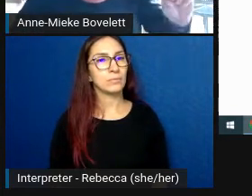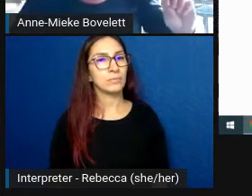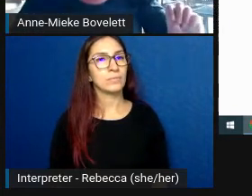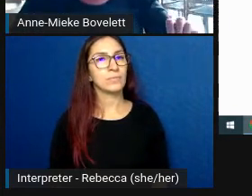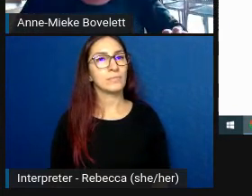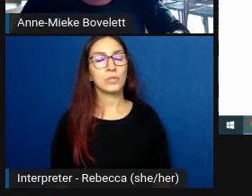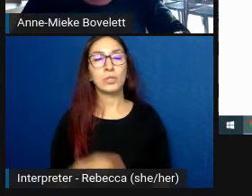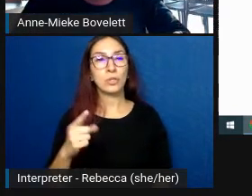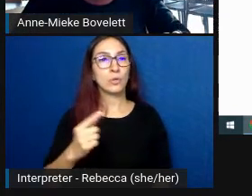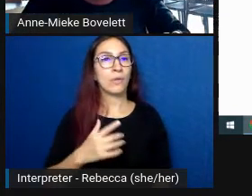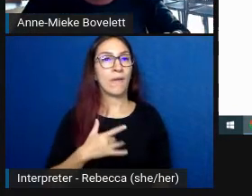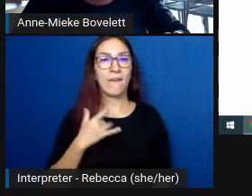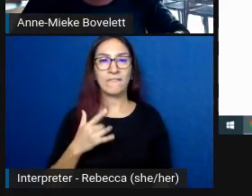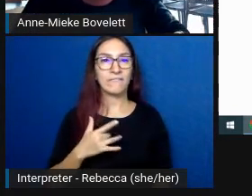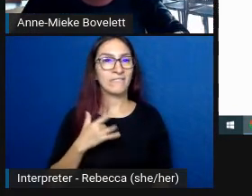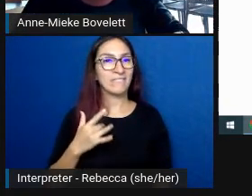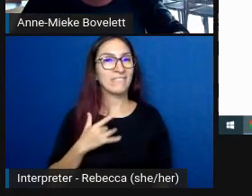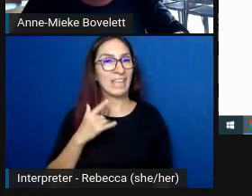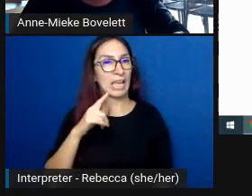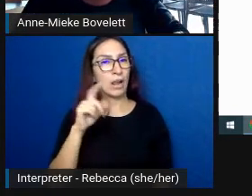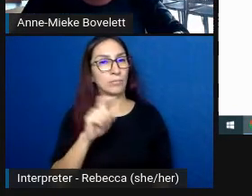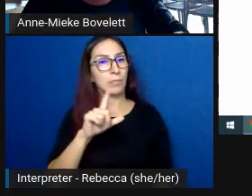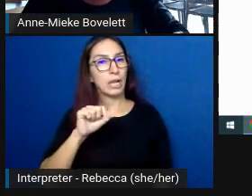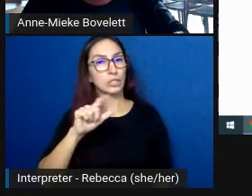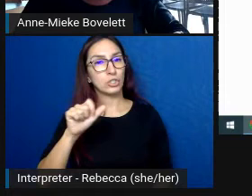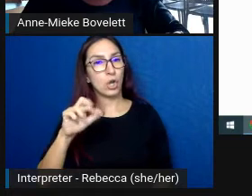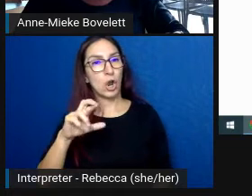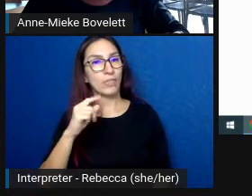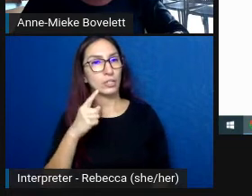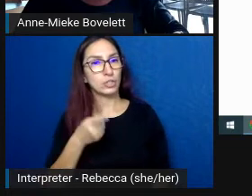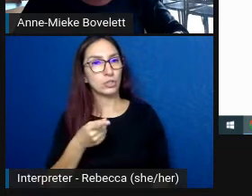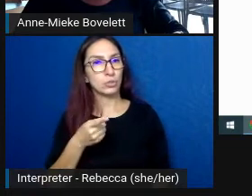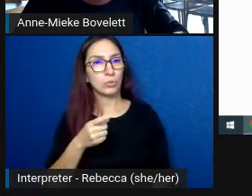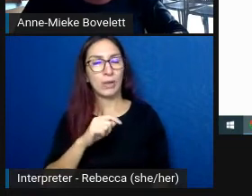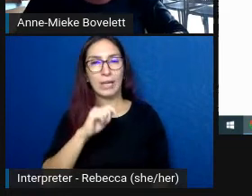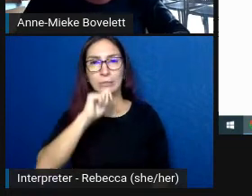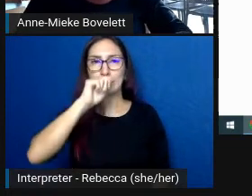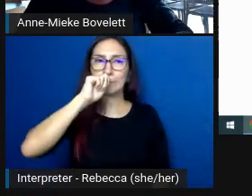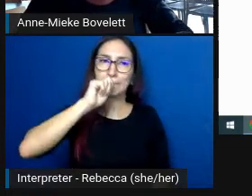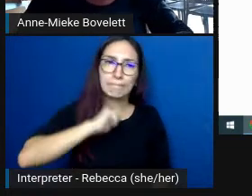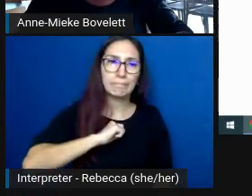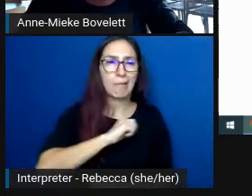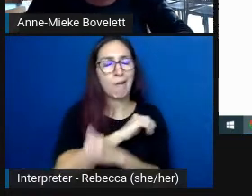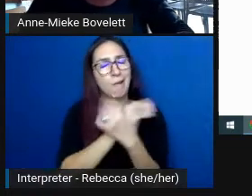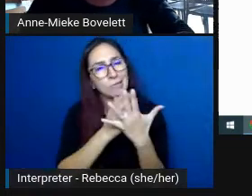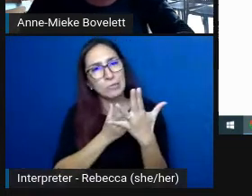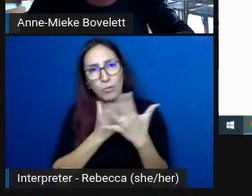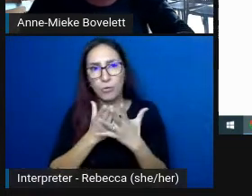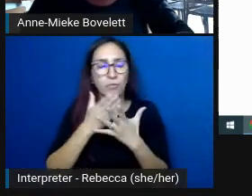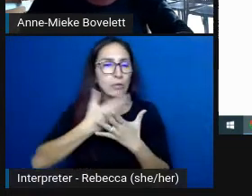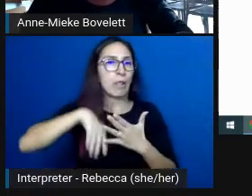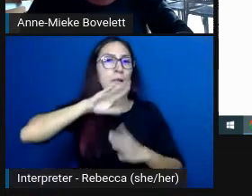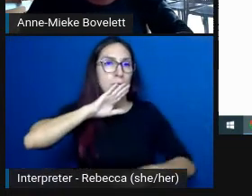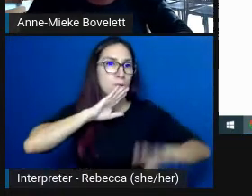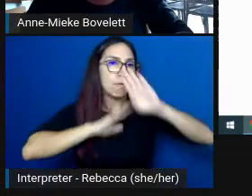Don't you feel, Lazar, that you were made to go through unnecessarily rings of fire in order